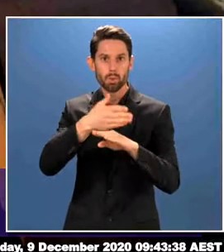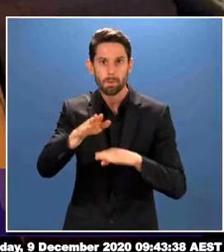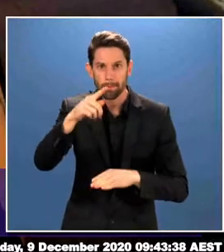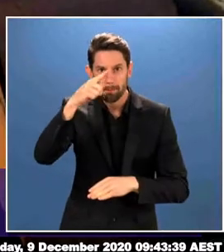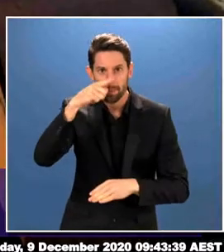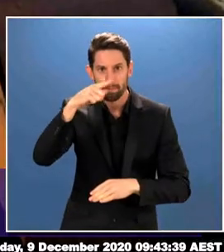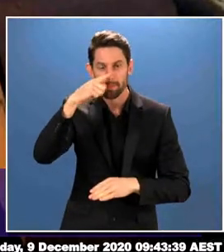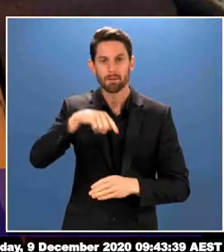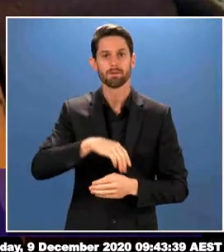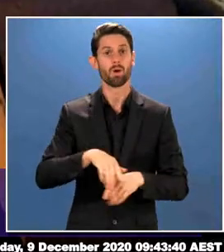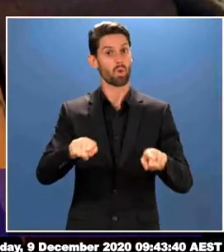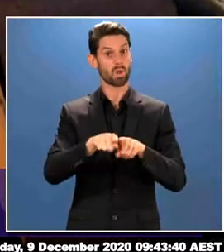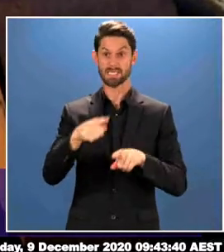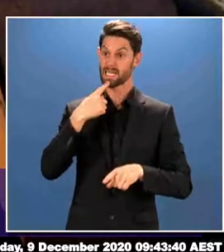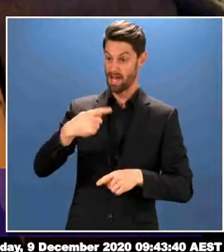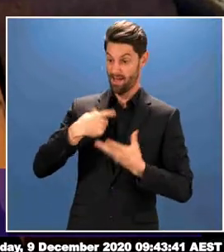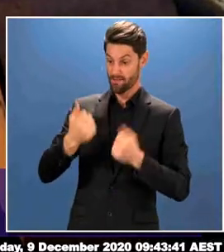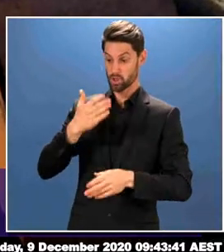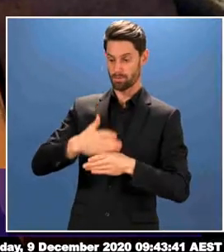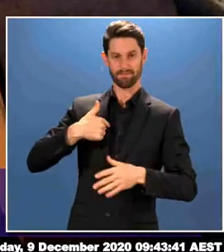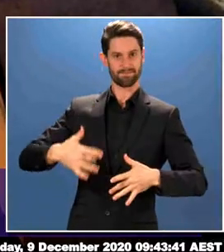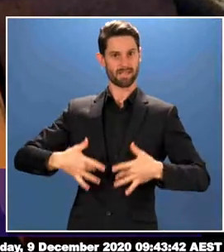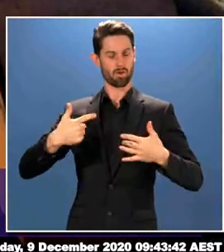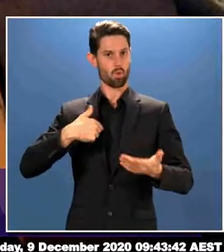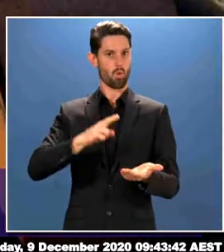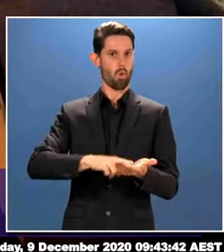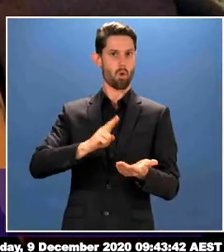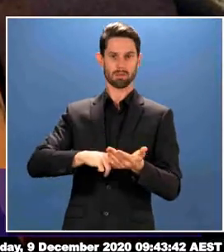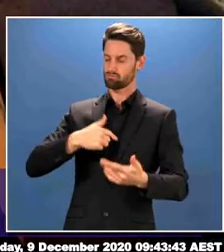them a sense of living a normal life and transitioning into adulthood.